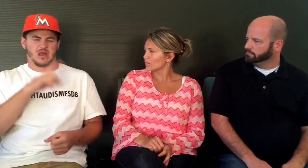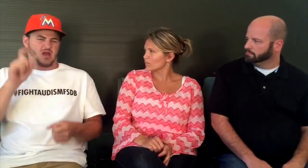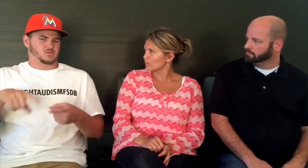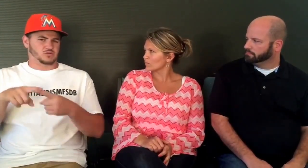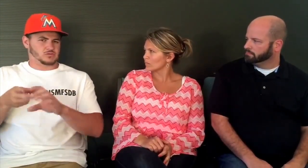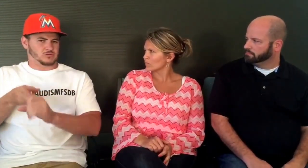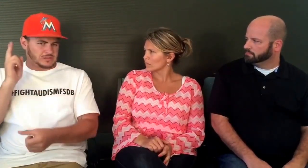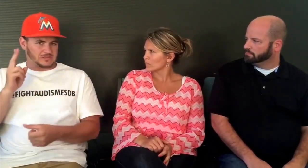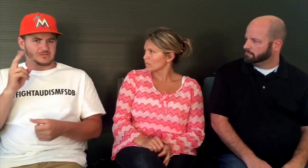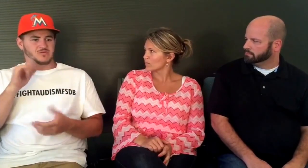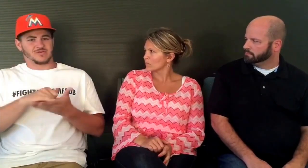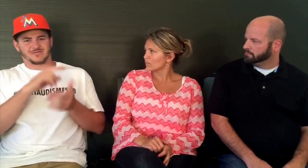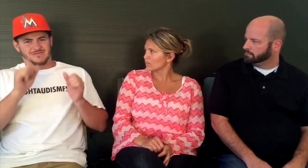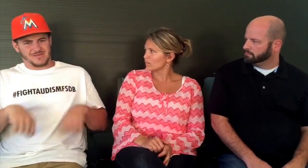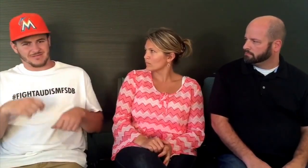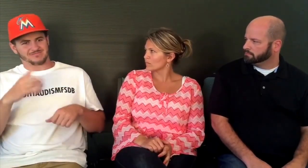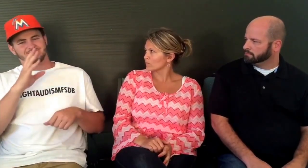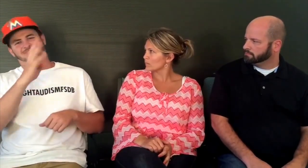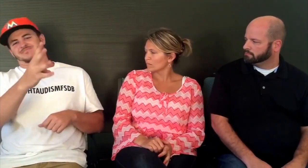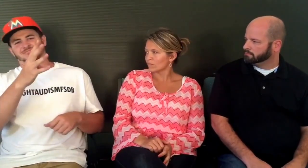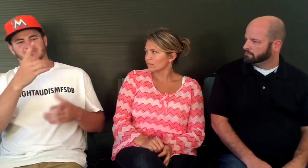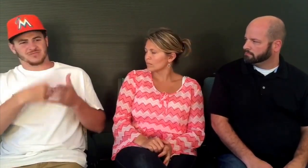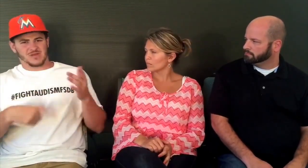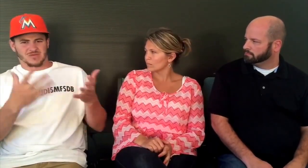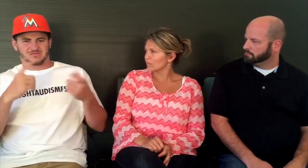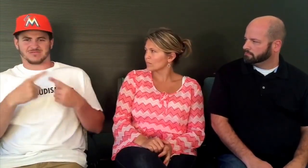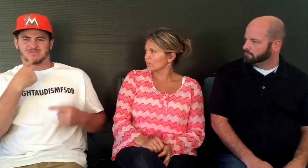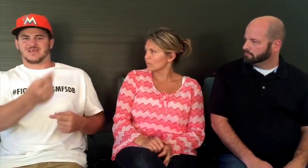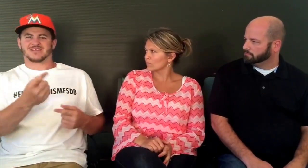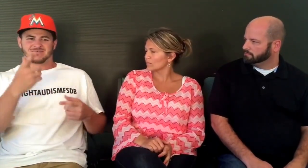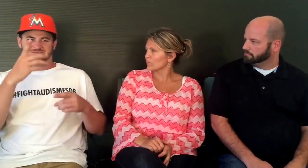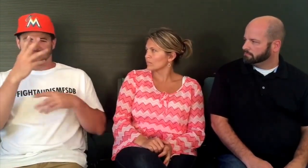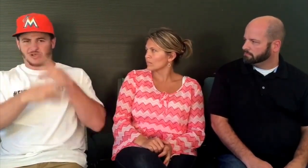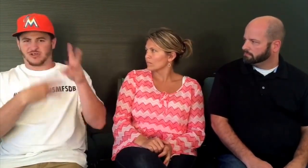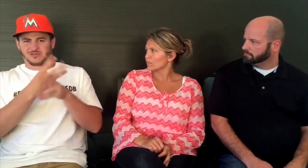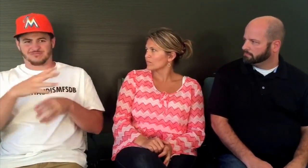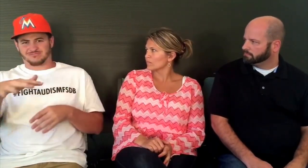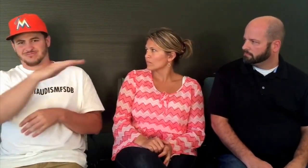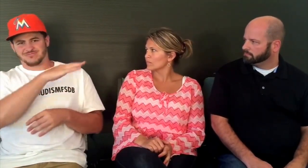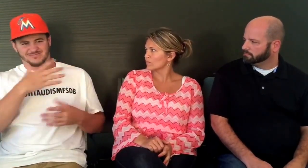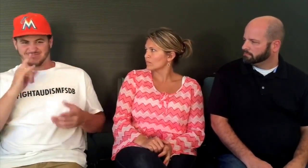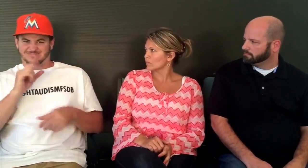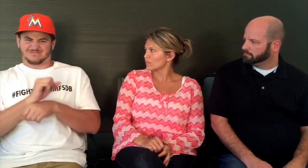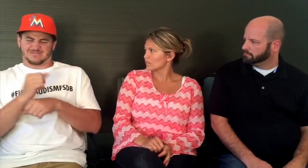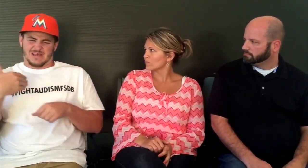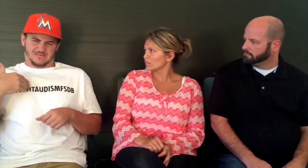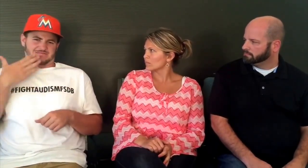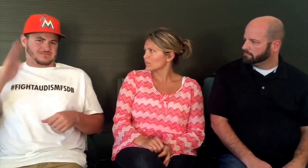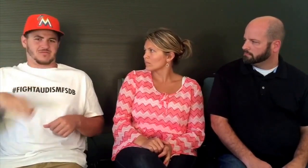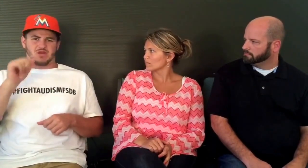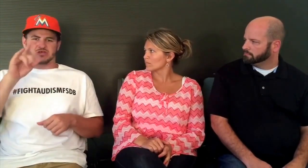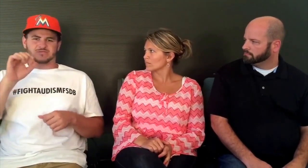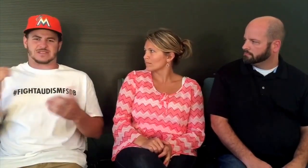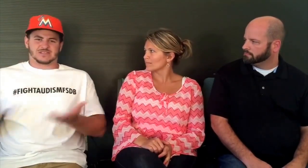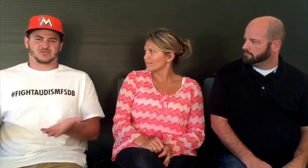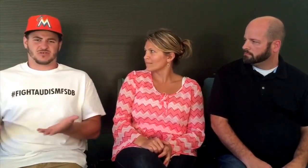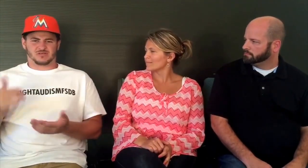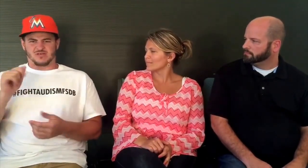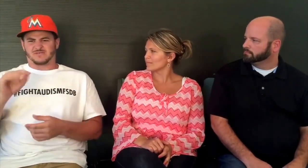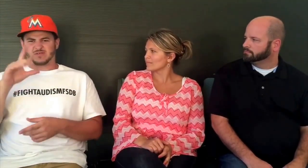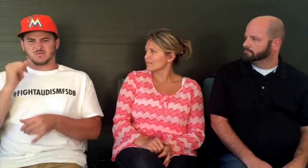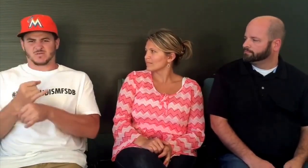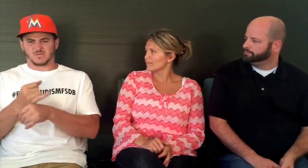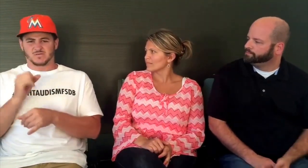She had to quit so she could speak out and tell the world there was bad audism at FSDB.